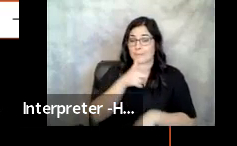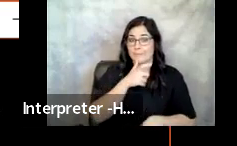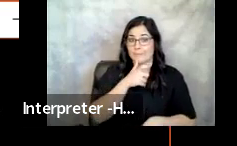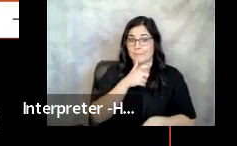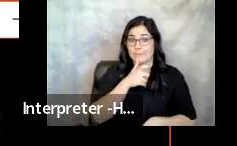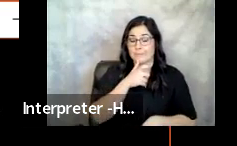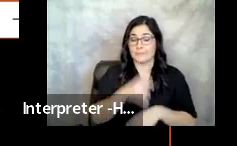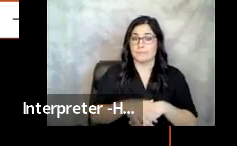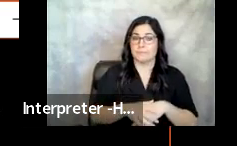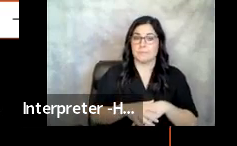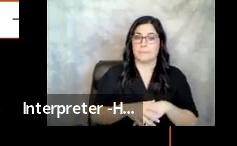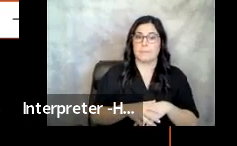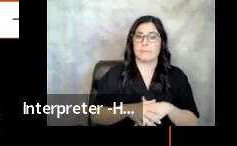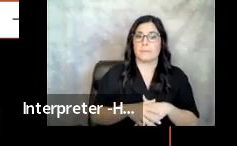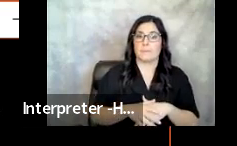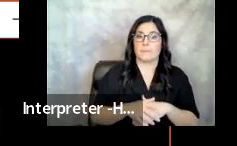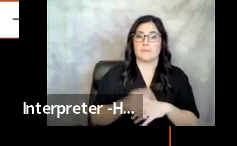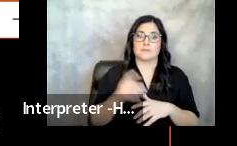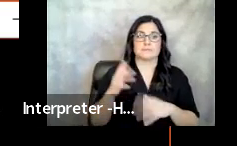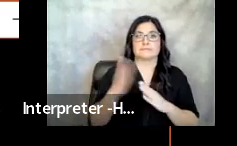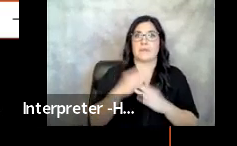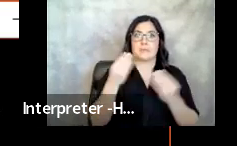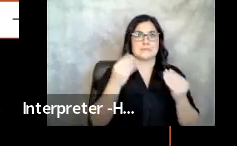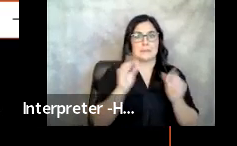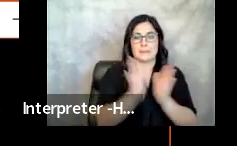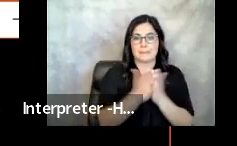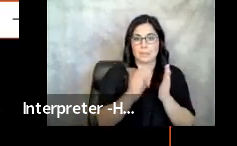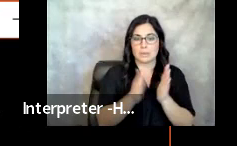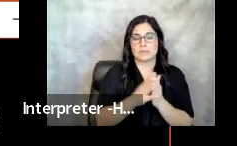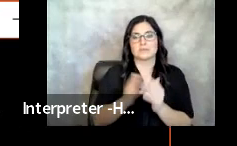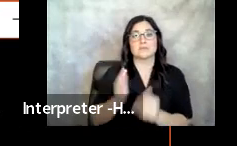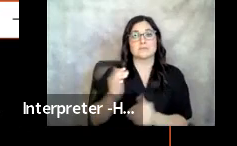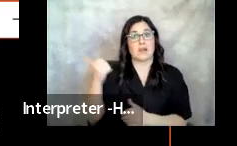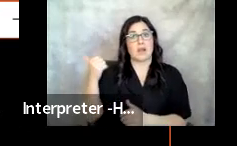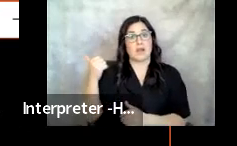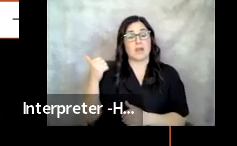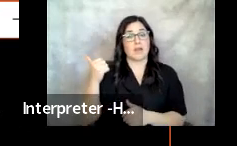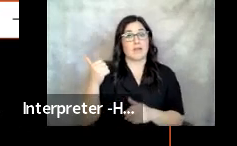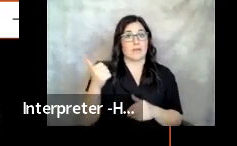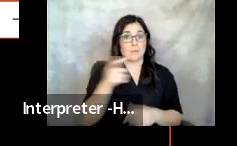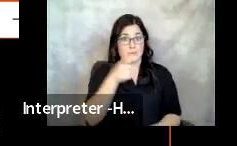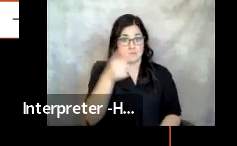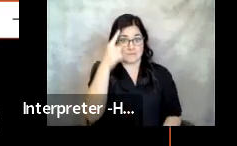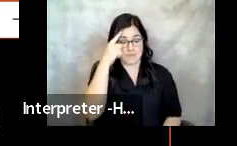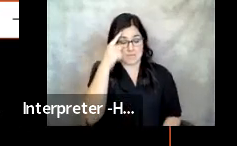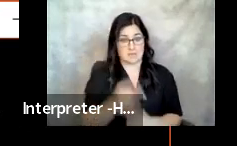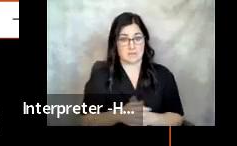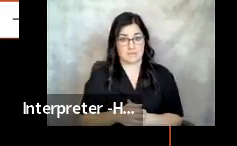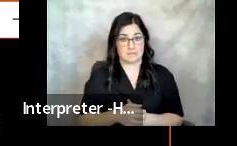Well. We dealt with Woodrow Wilson before. Let's go with this. The president right before him.